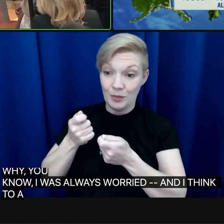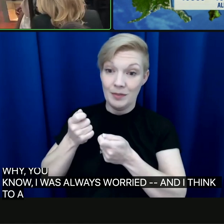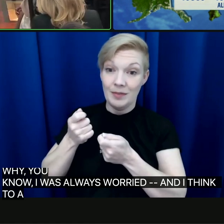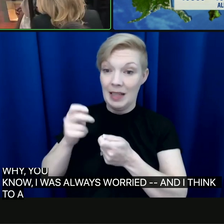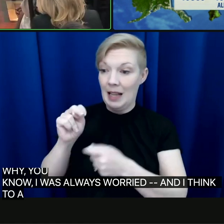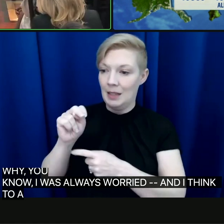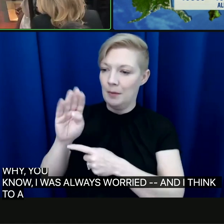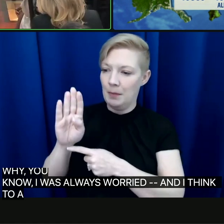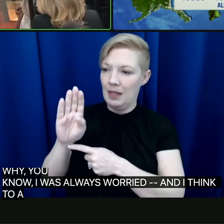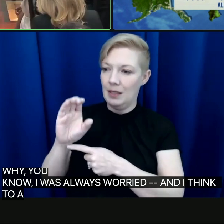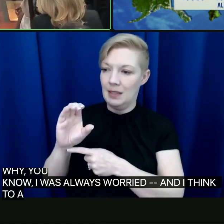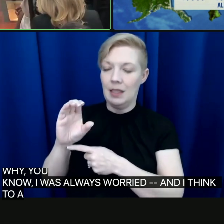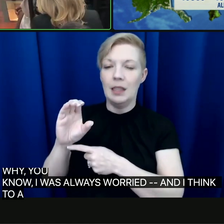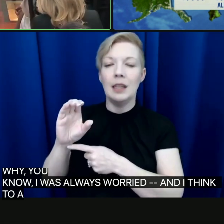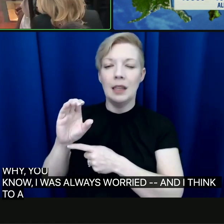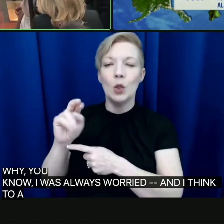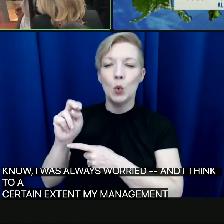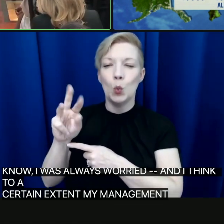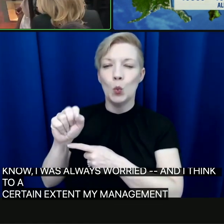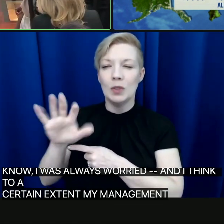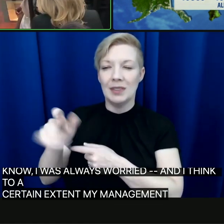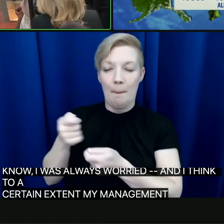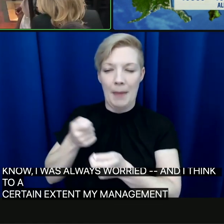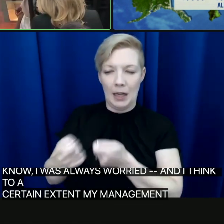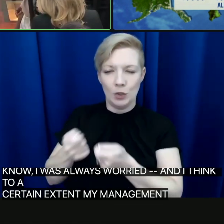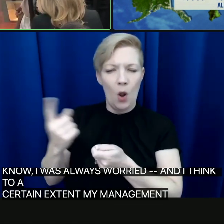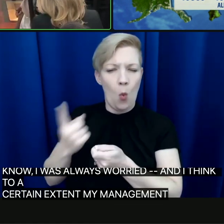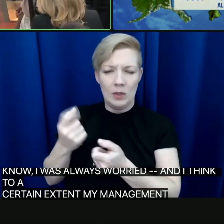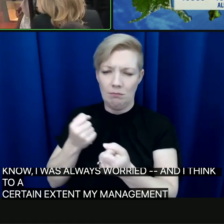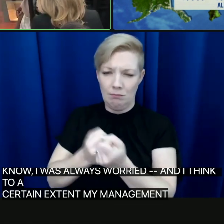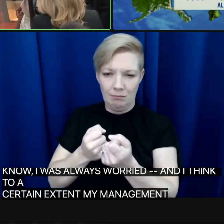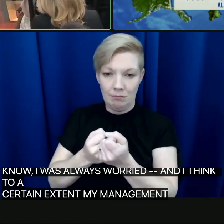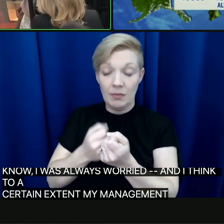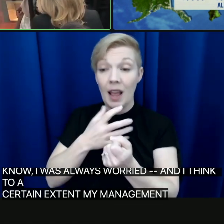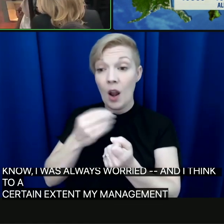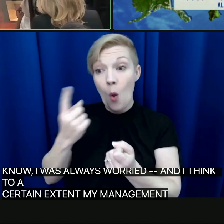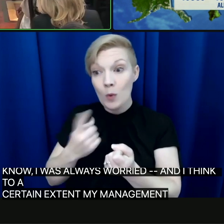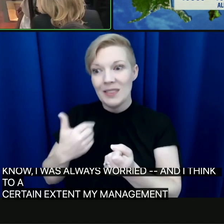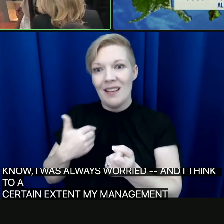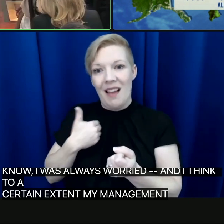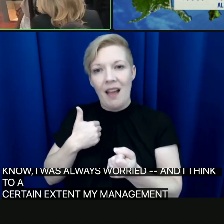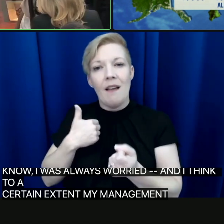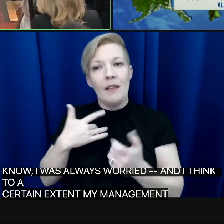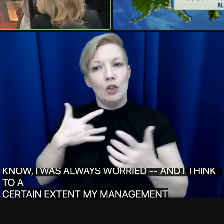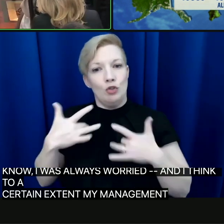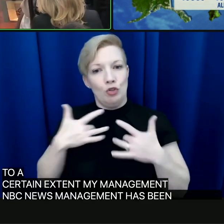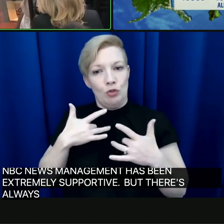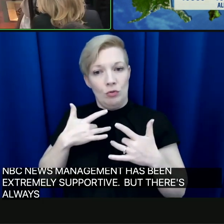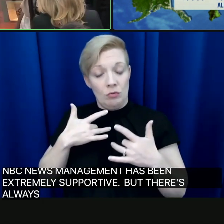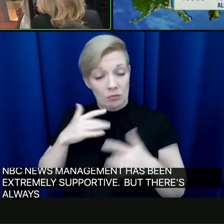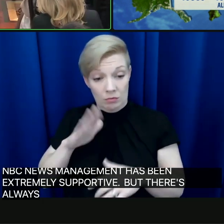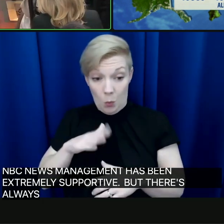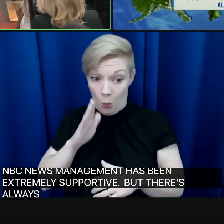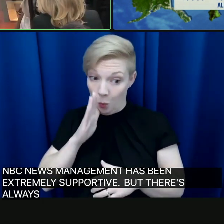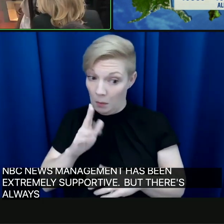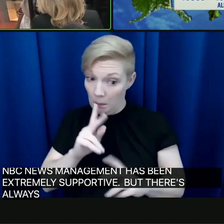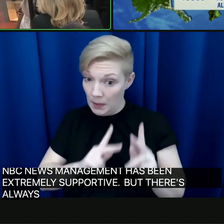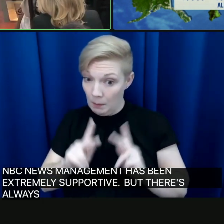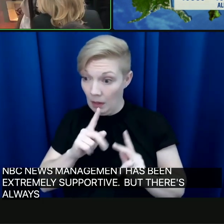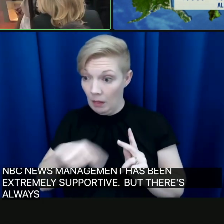has been extremely supportive, but there's always been kind of a concern, are people going to understand this?